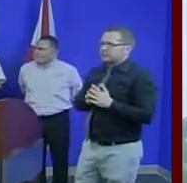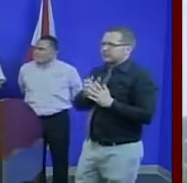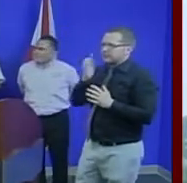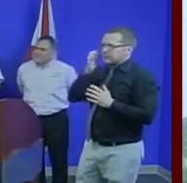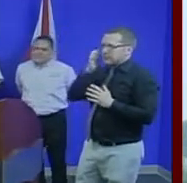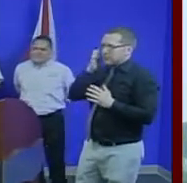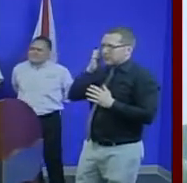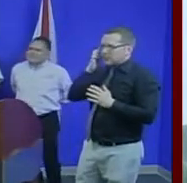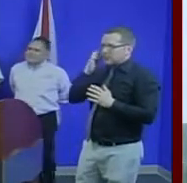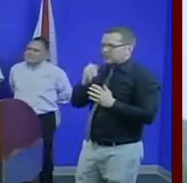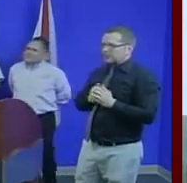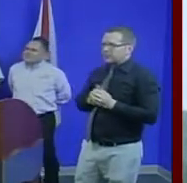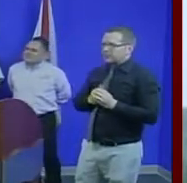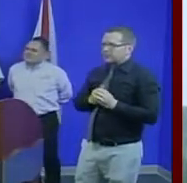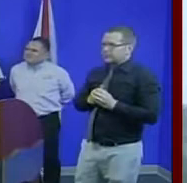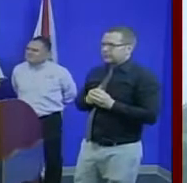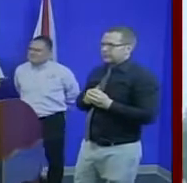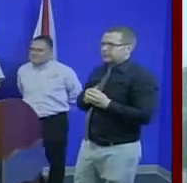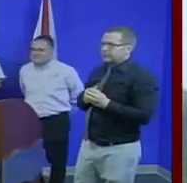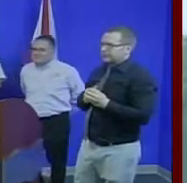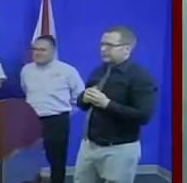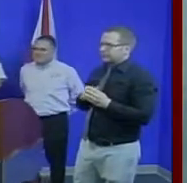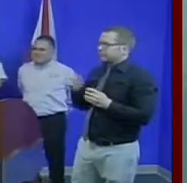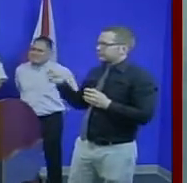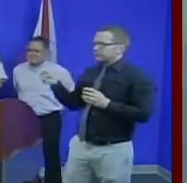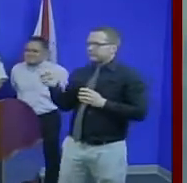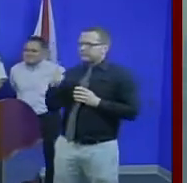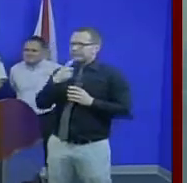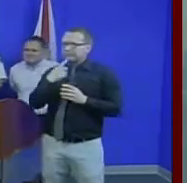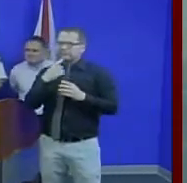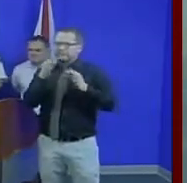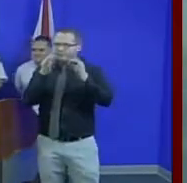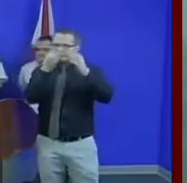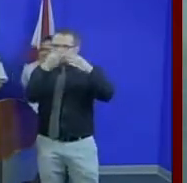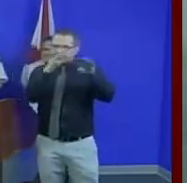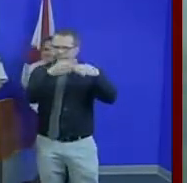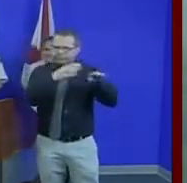I'LL LET MIGUEL CONFIRM THAT. THAT IT'S IN SECTIONS THROUGHOUT